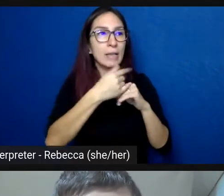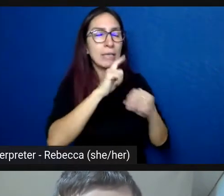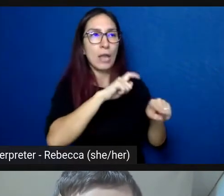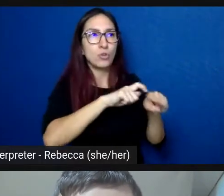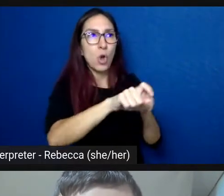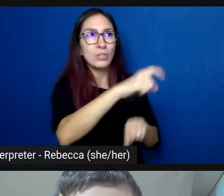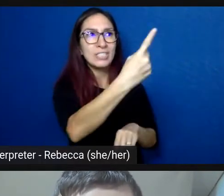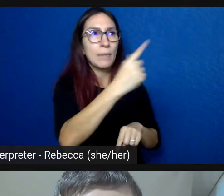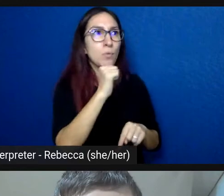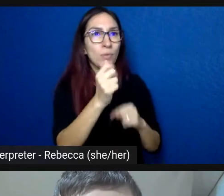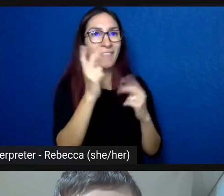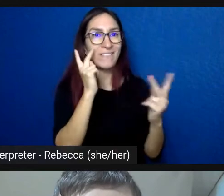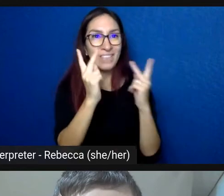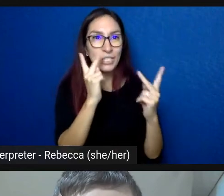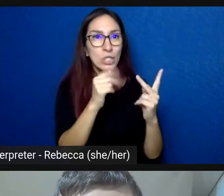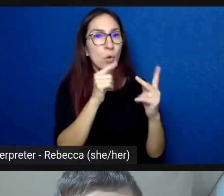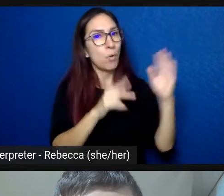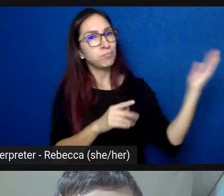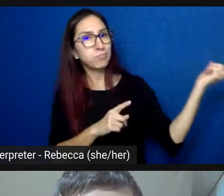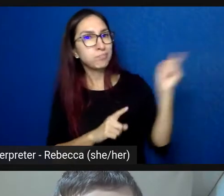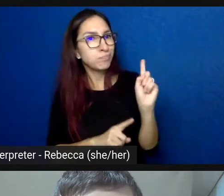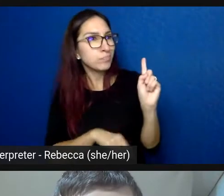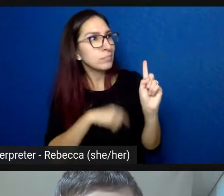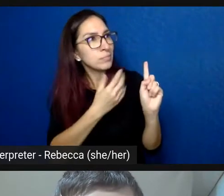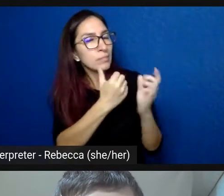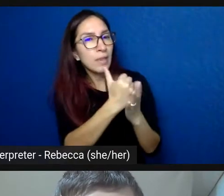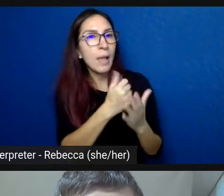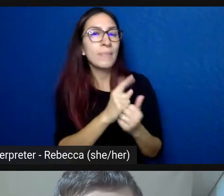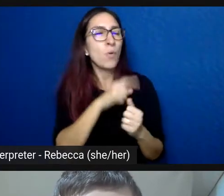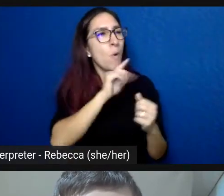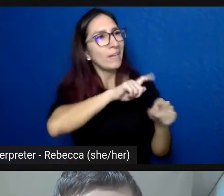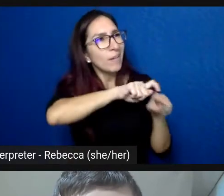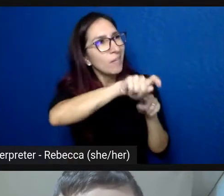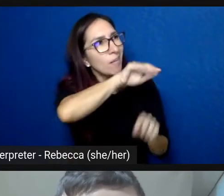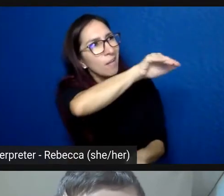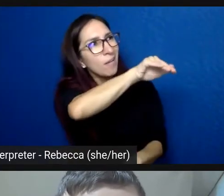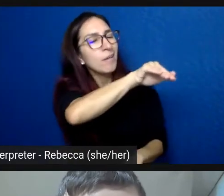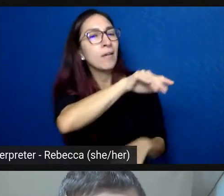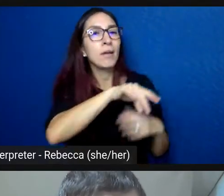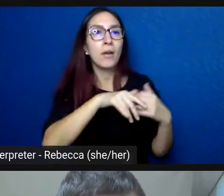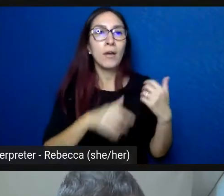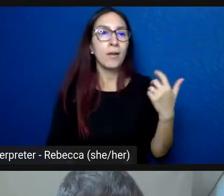If that does not work as well, I can definitely figure it out.